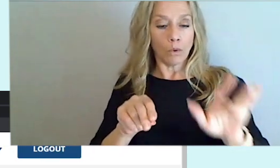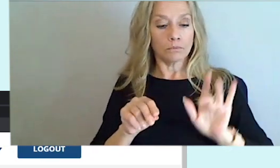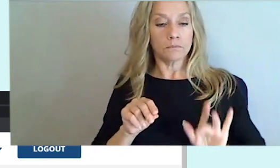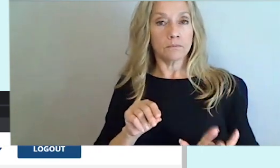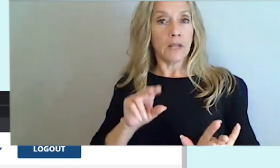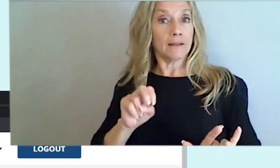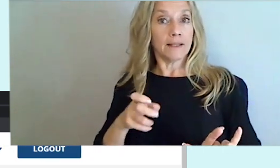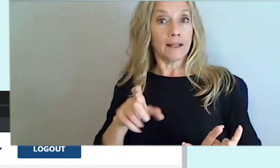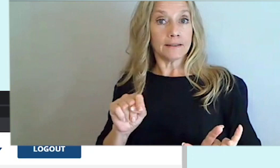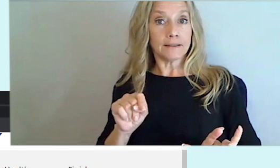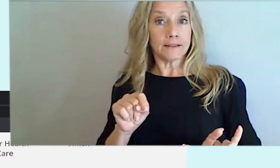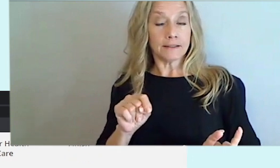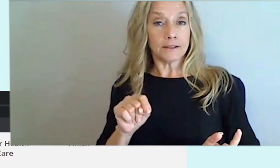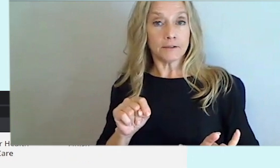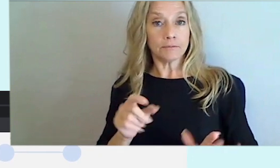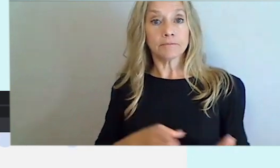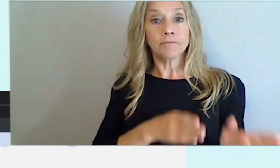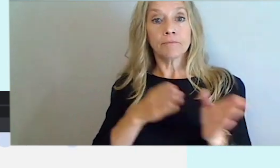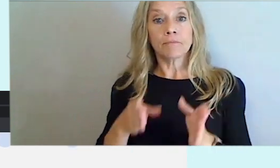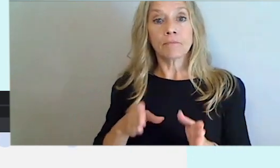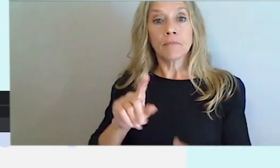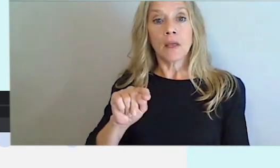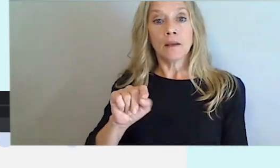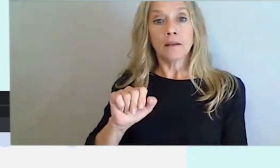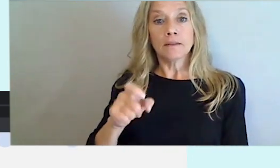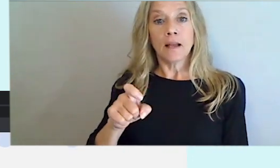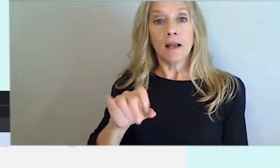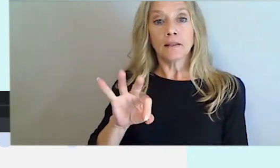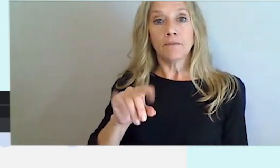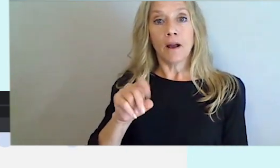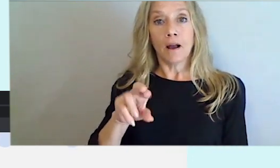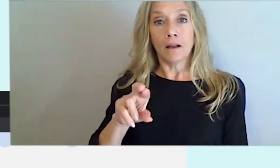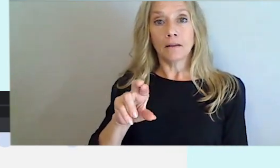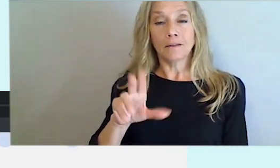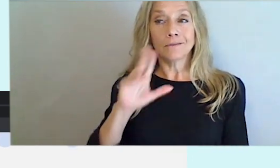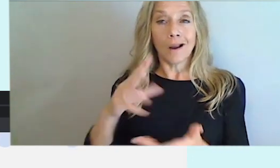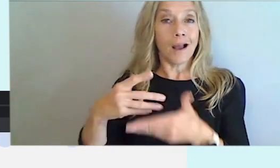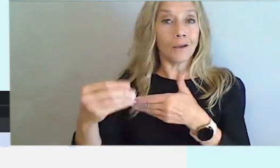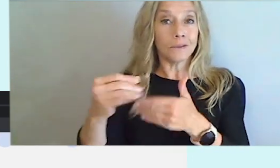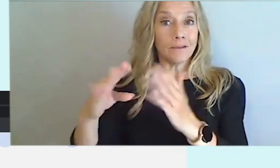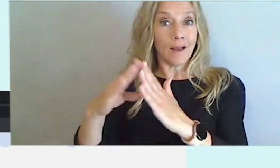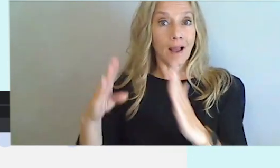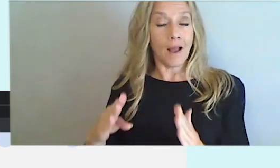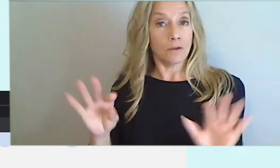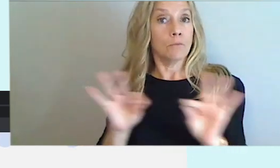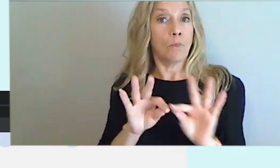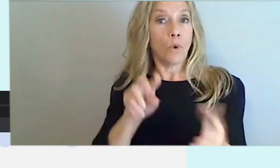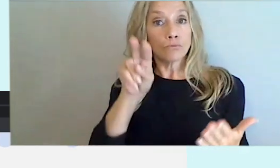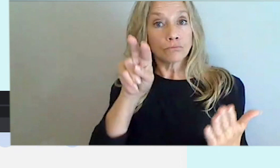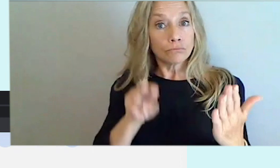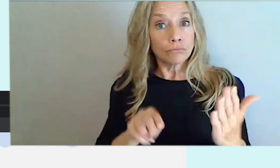On the tax filer outside the household page, you must review any information on file, make sure it is still correct,